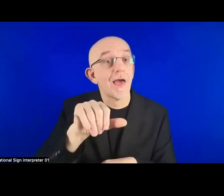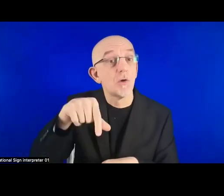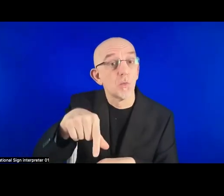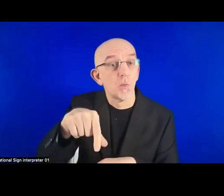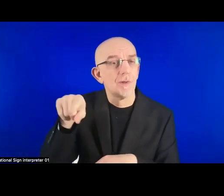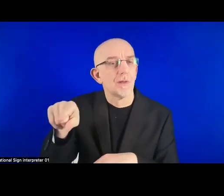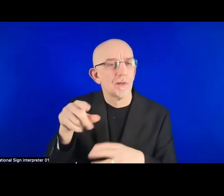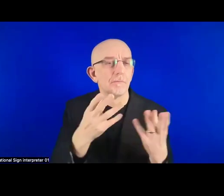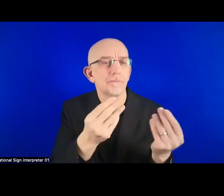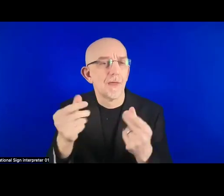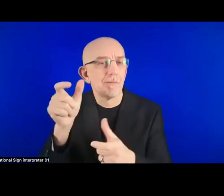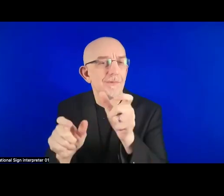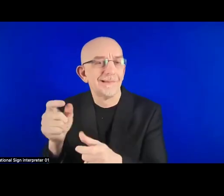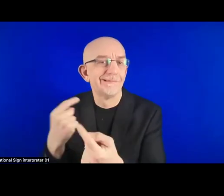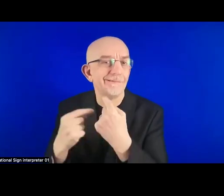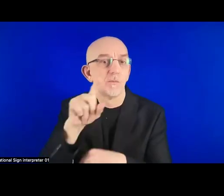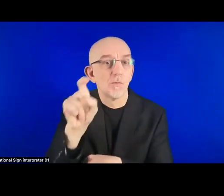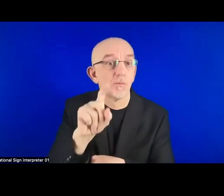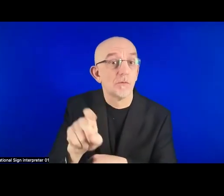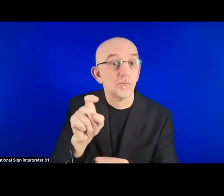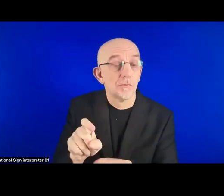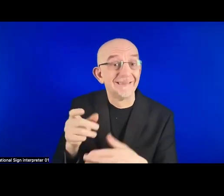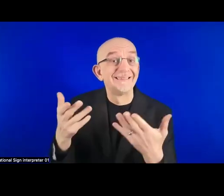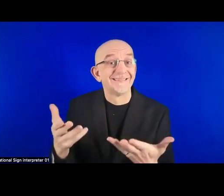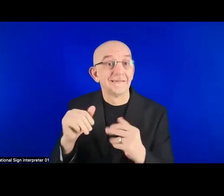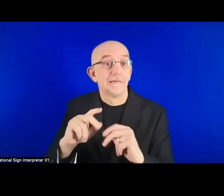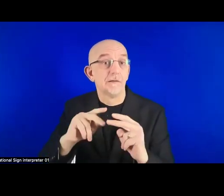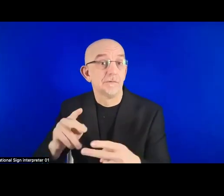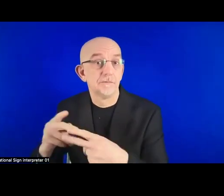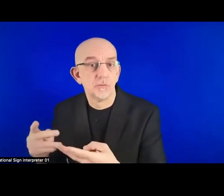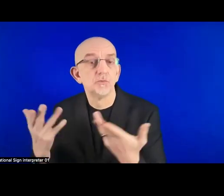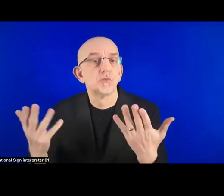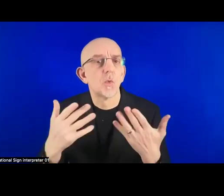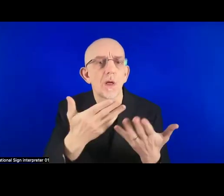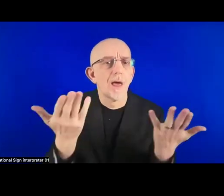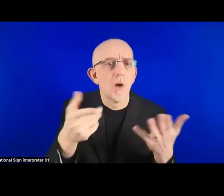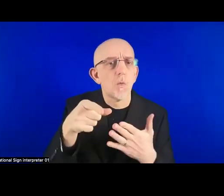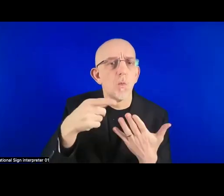also say in answer to the question we received that if people have undertaken a